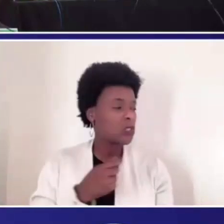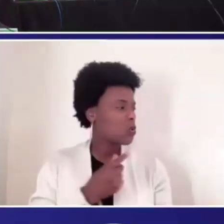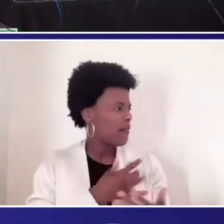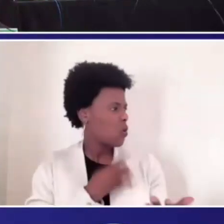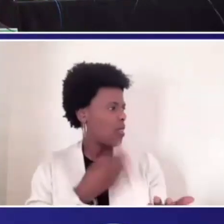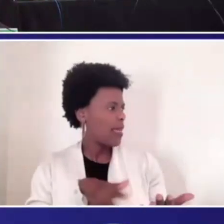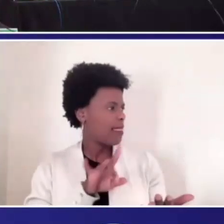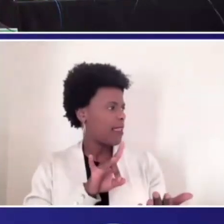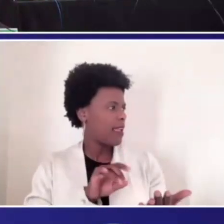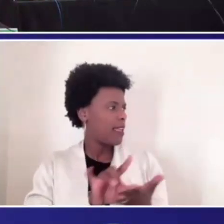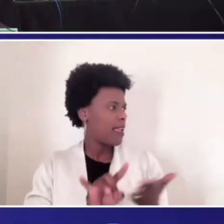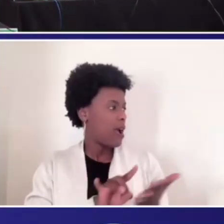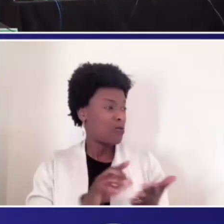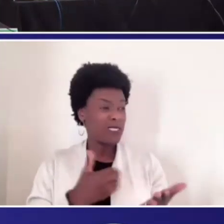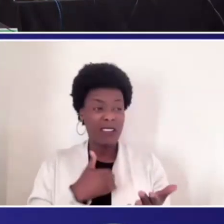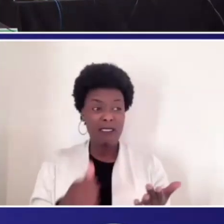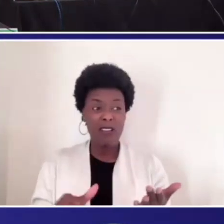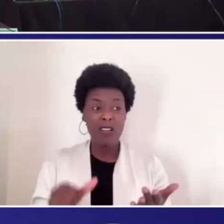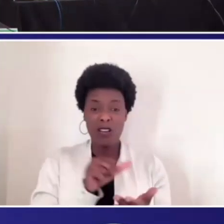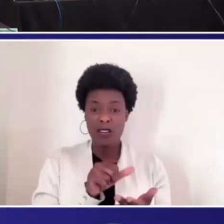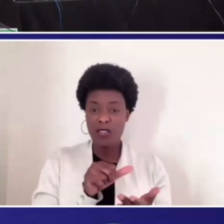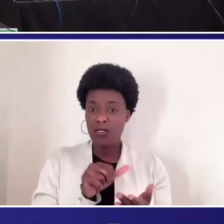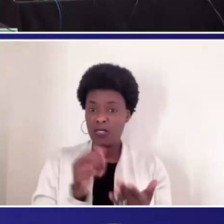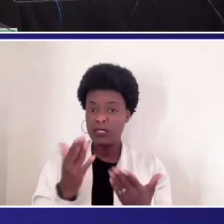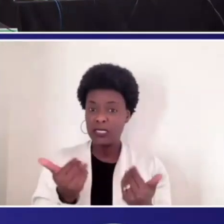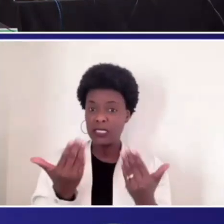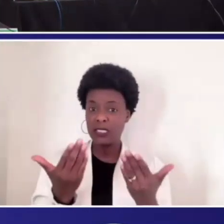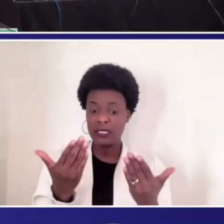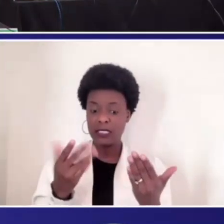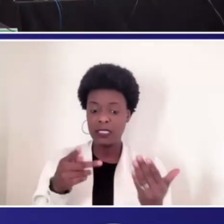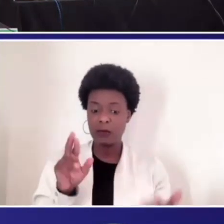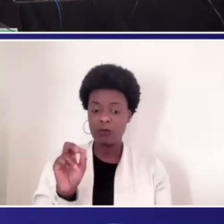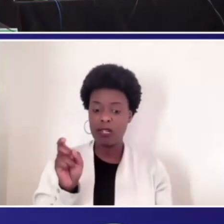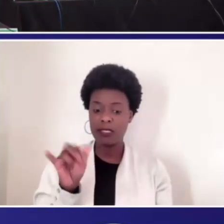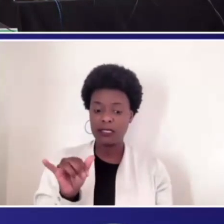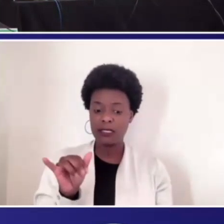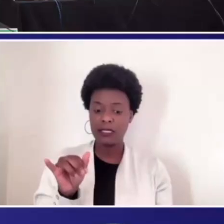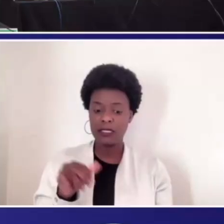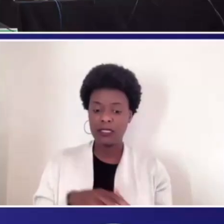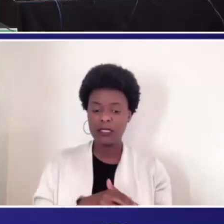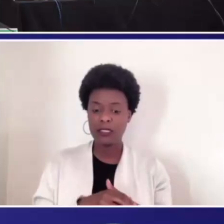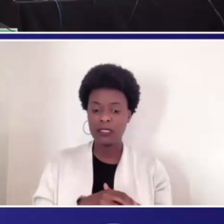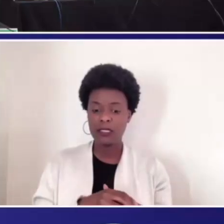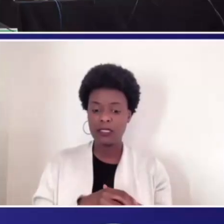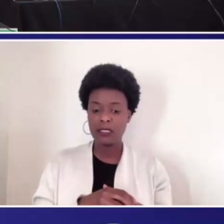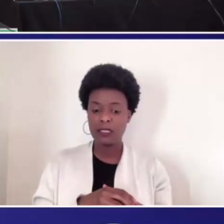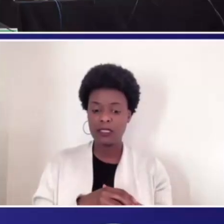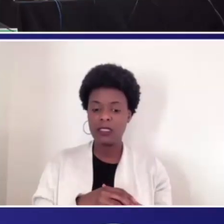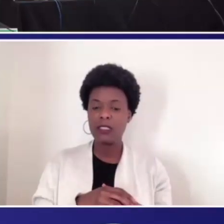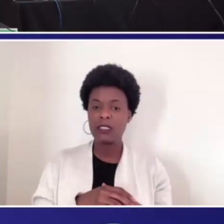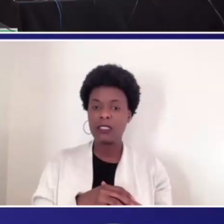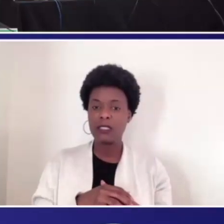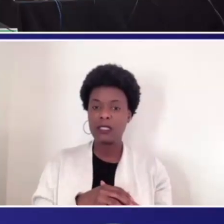length, do you have another suggested proxy to use with regard to program, program length?